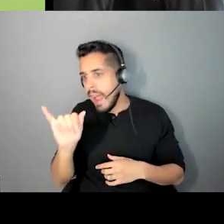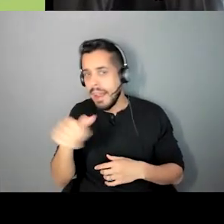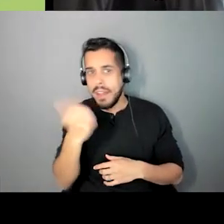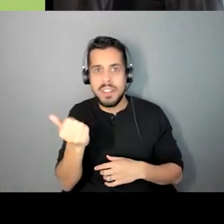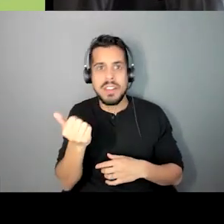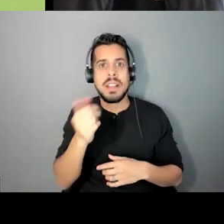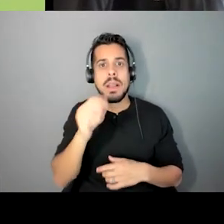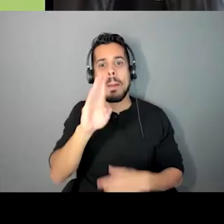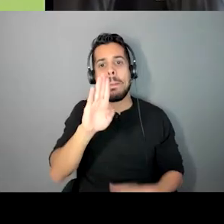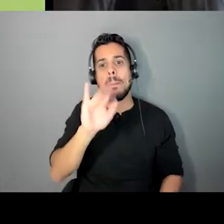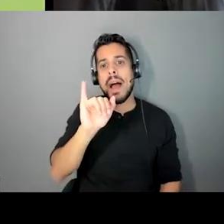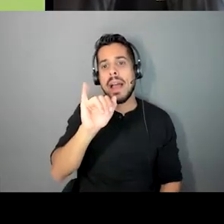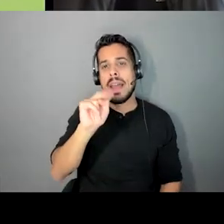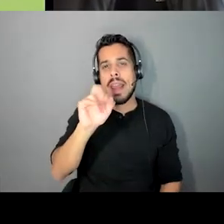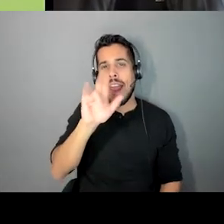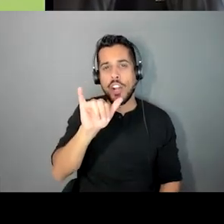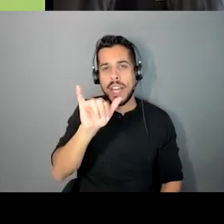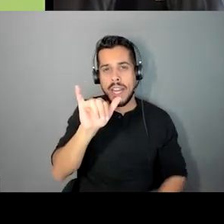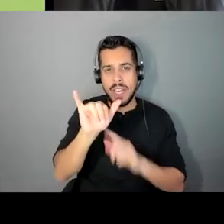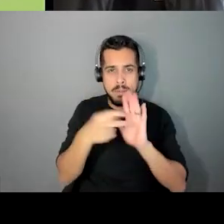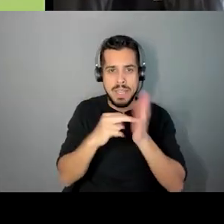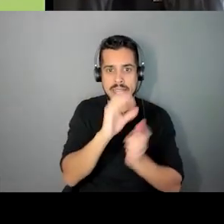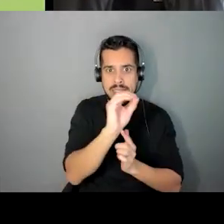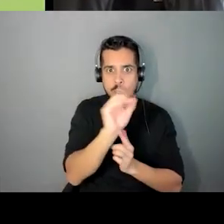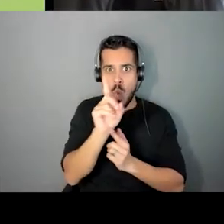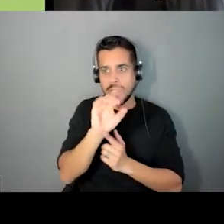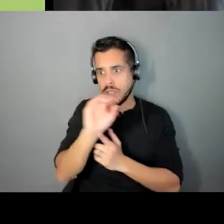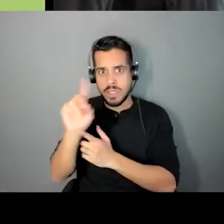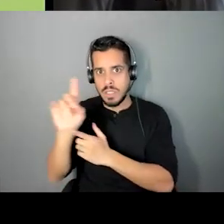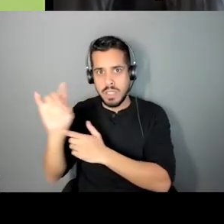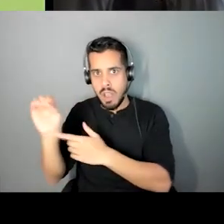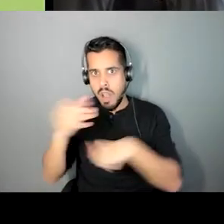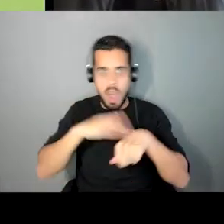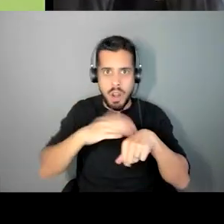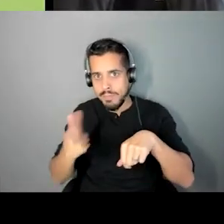uh... binary are zeros and ones. It's off or on. It's machine language.